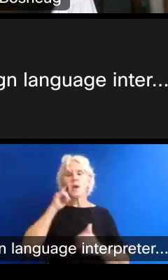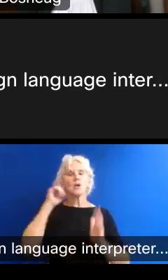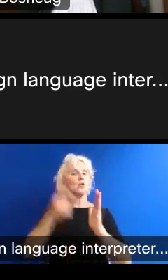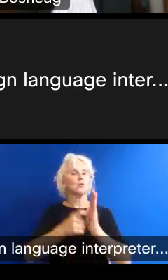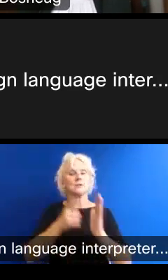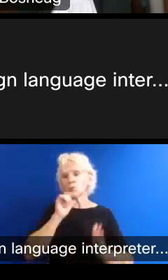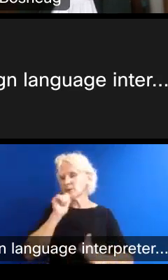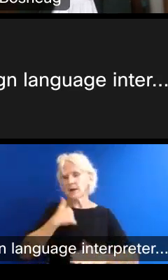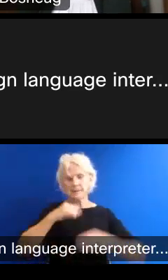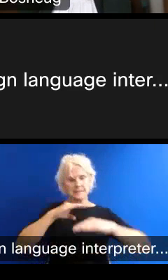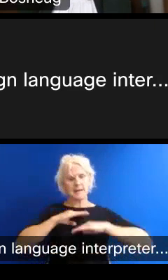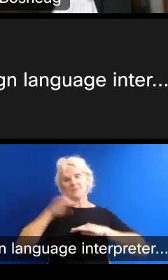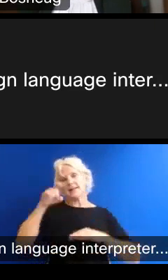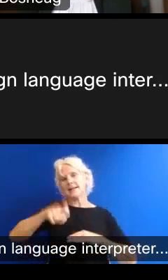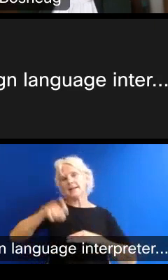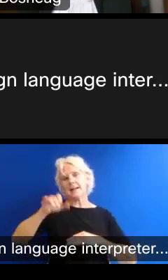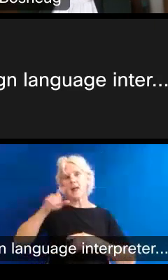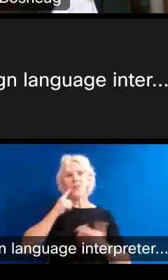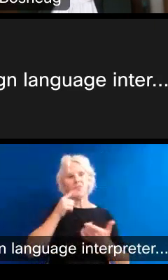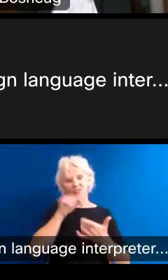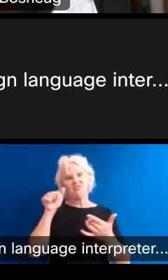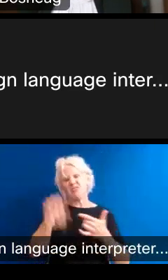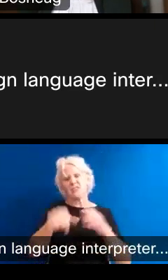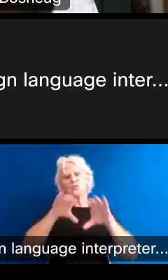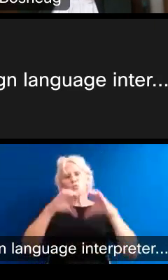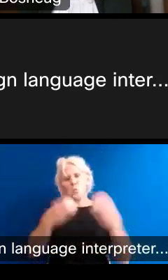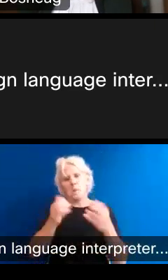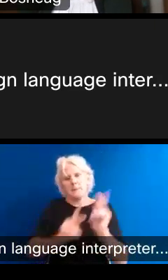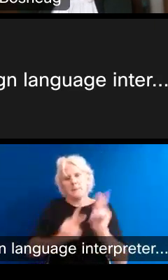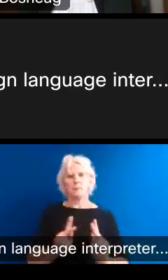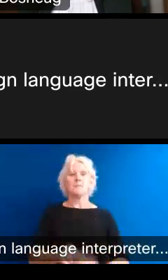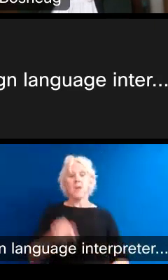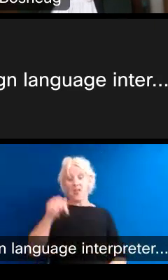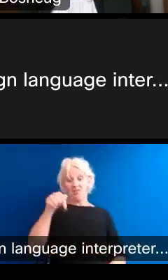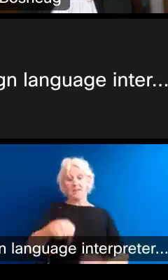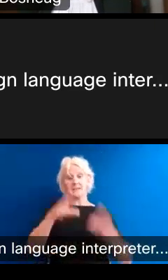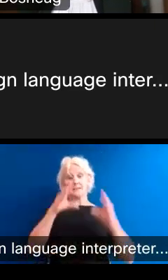of specific specific populations of people. And so for this webinar, that specific population of